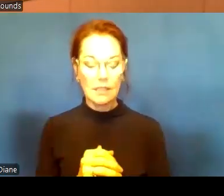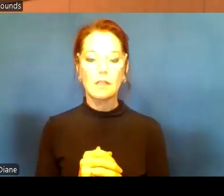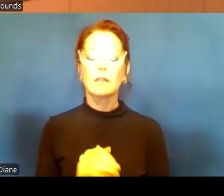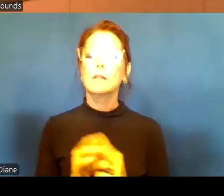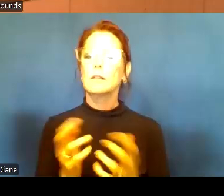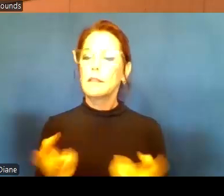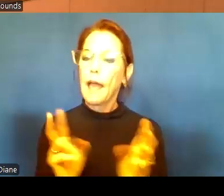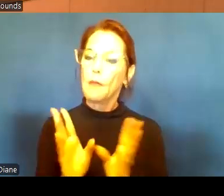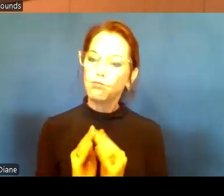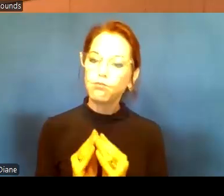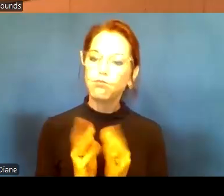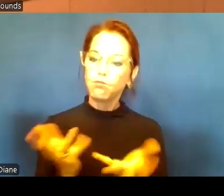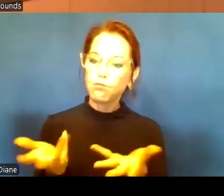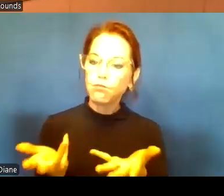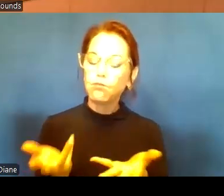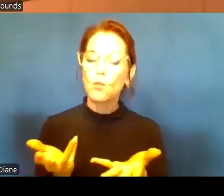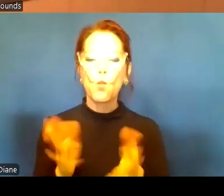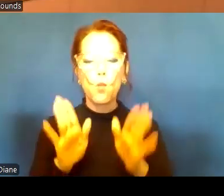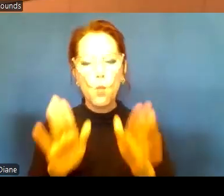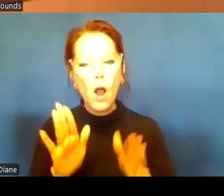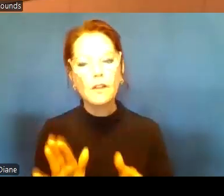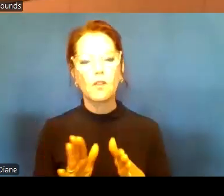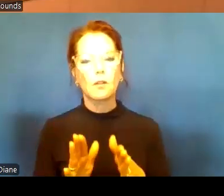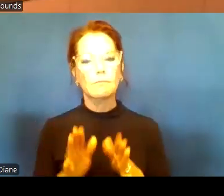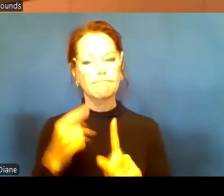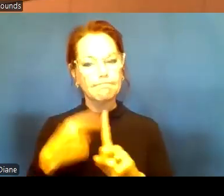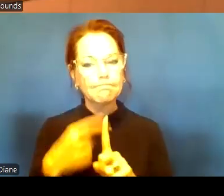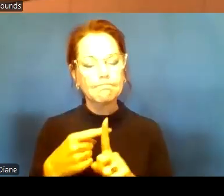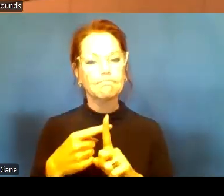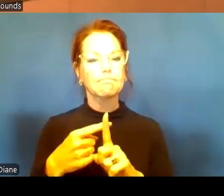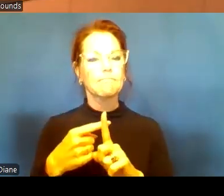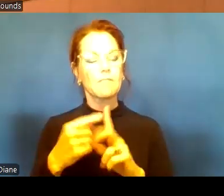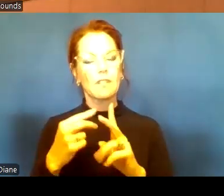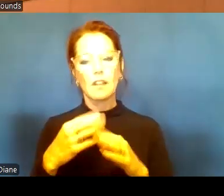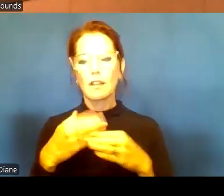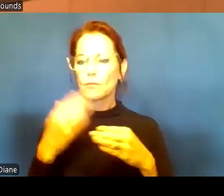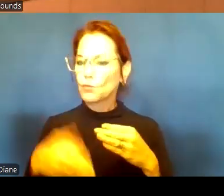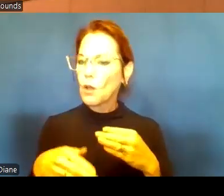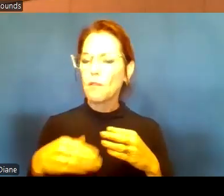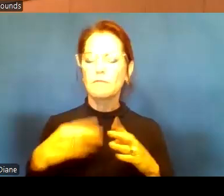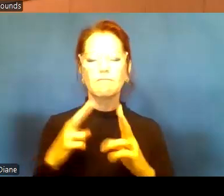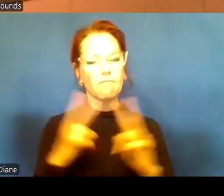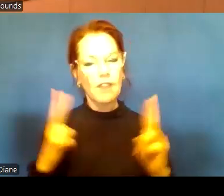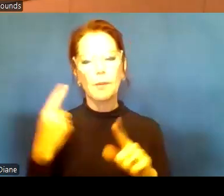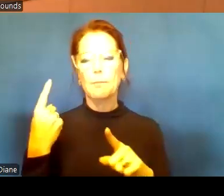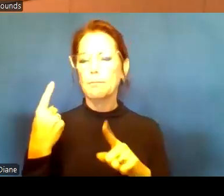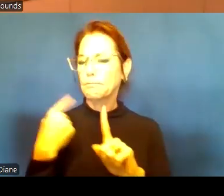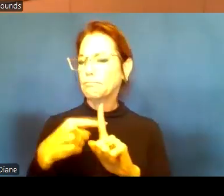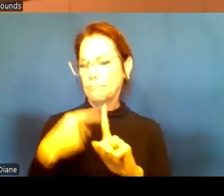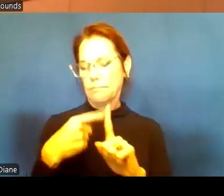conversation and the outcome was very very positive with really good resolution and so